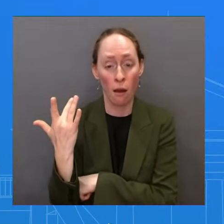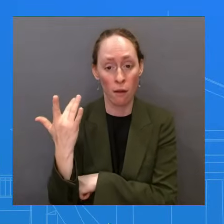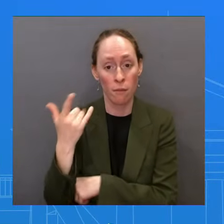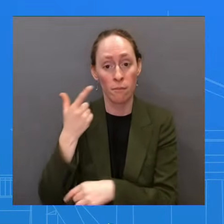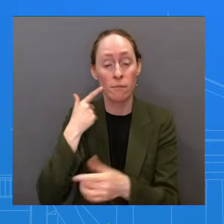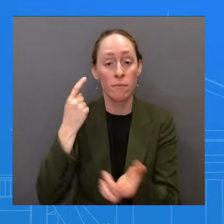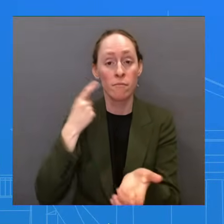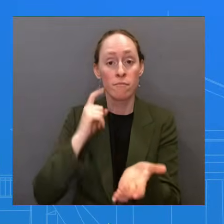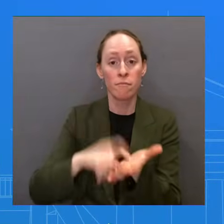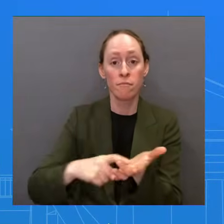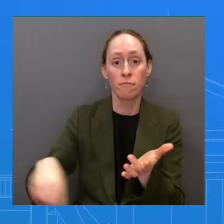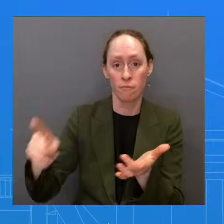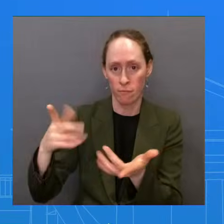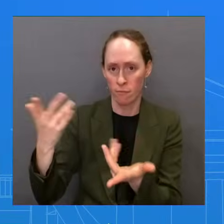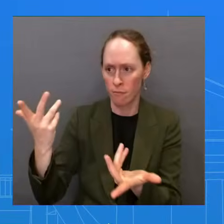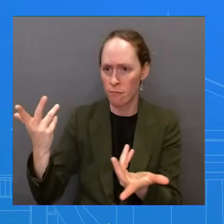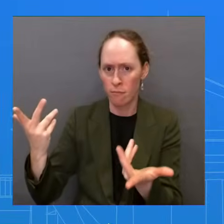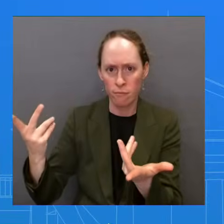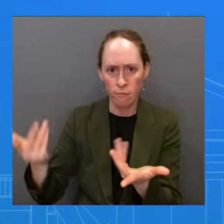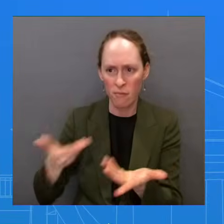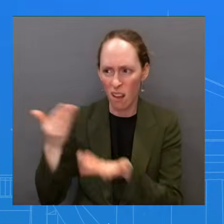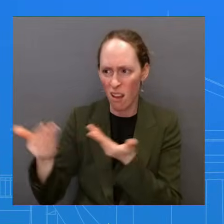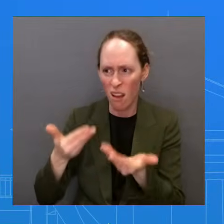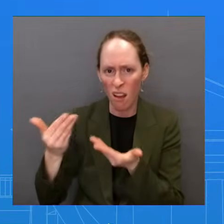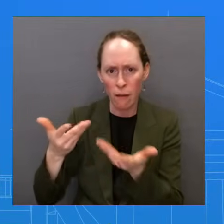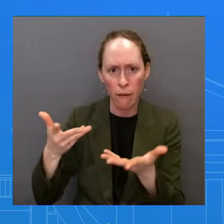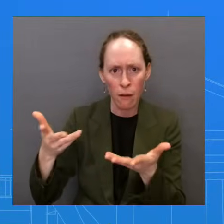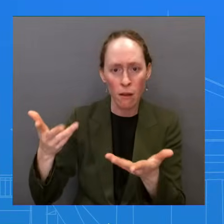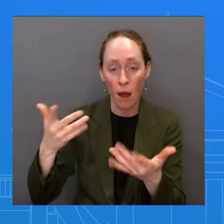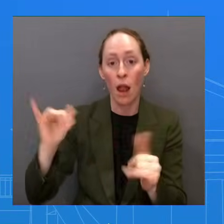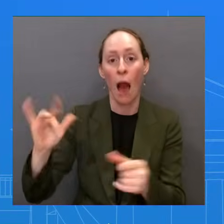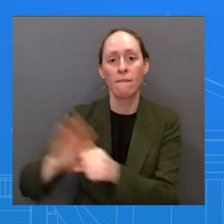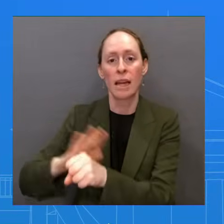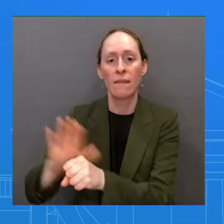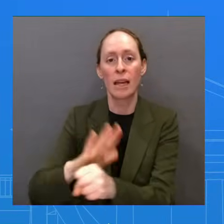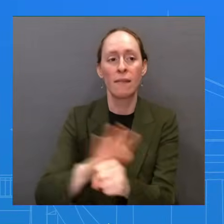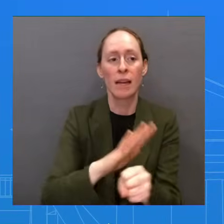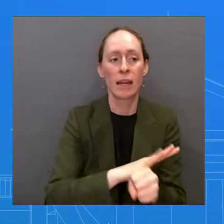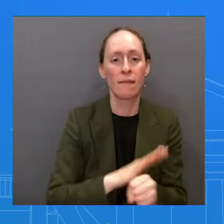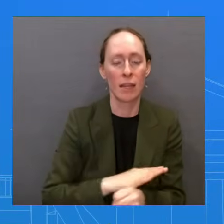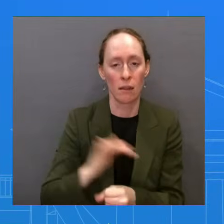And a lot of this, if you look at more broadly to the President's economic -- economic agenda,